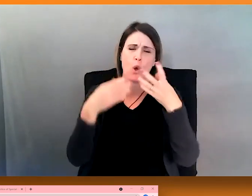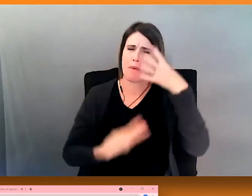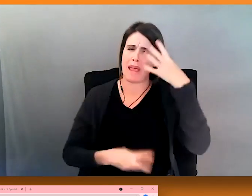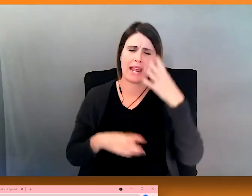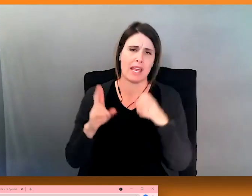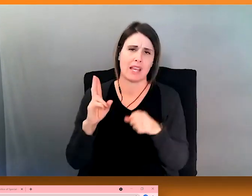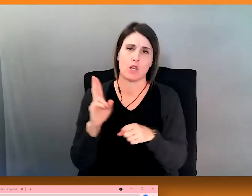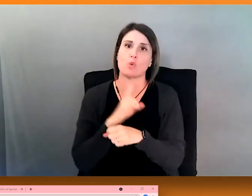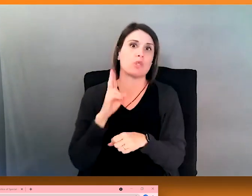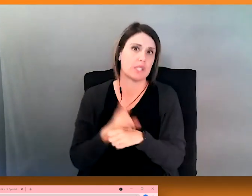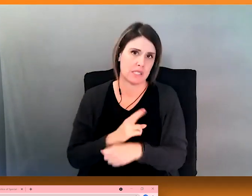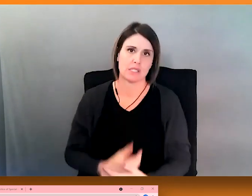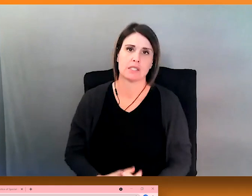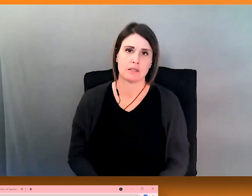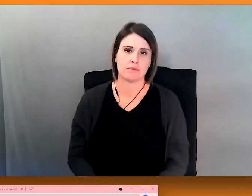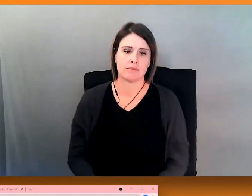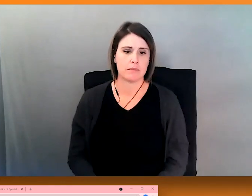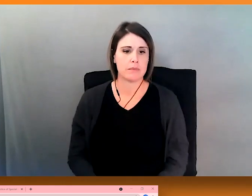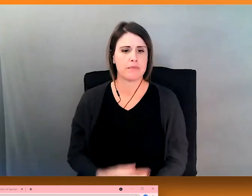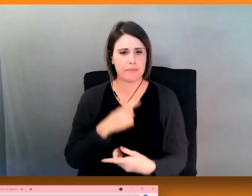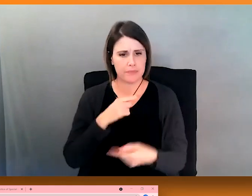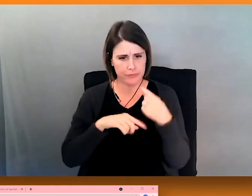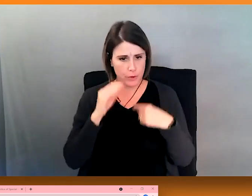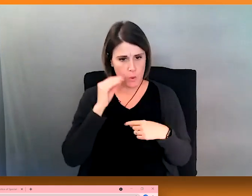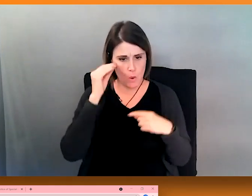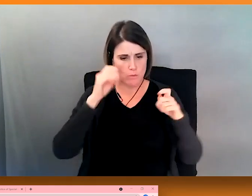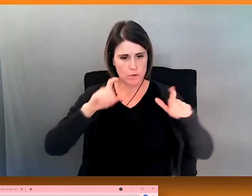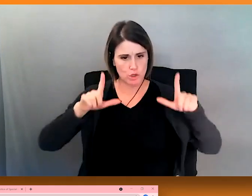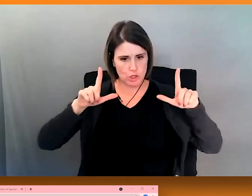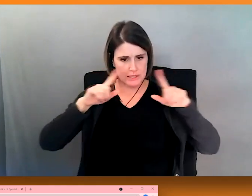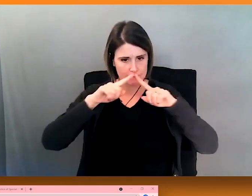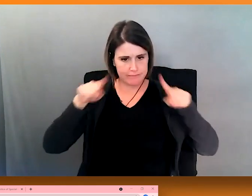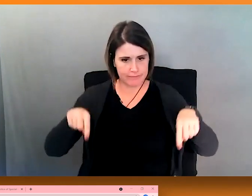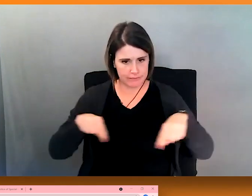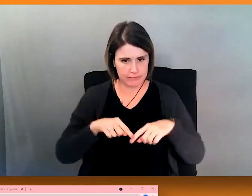So I'm going to go back to the home screen here.